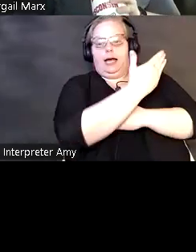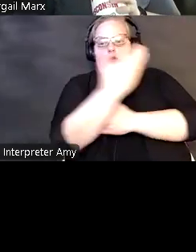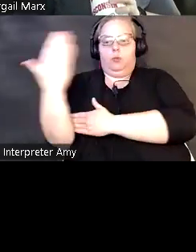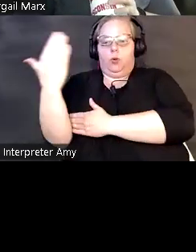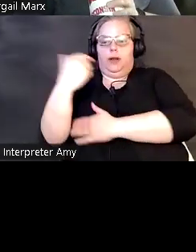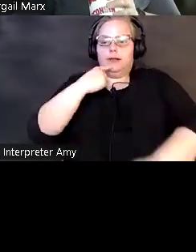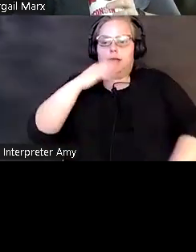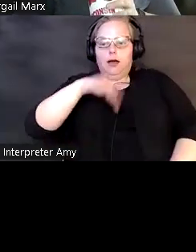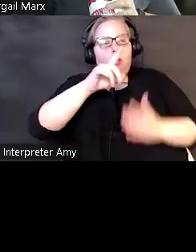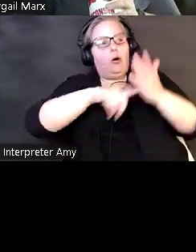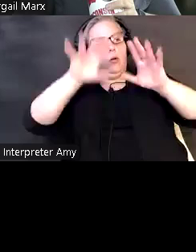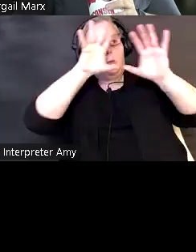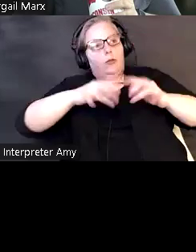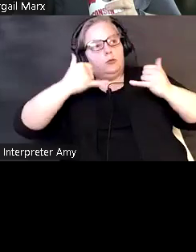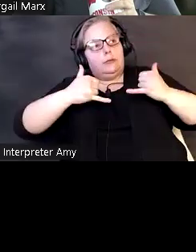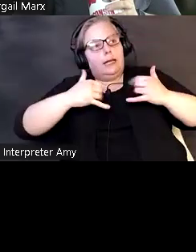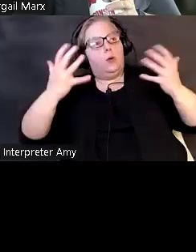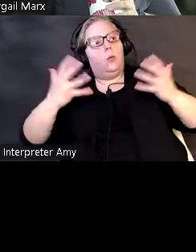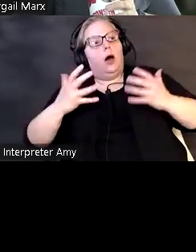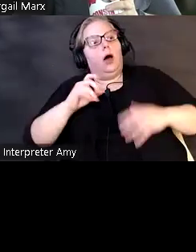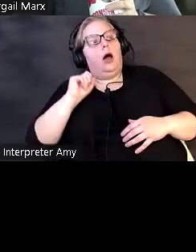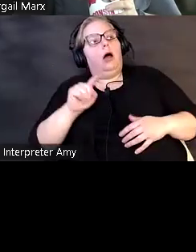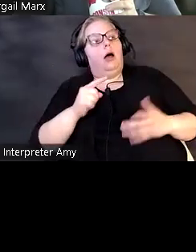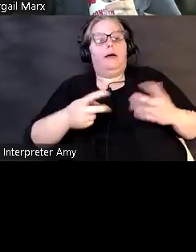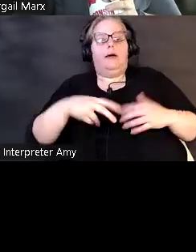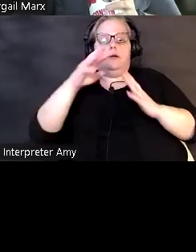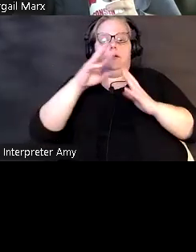what's the weather today, and have, you know, the weather read out loud to them.